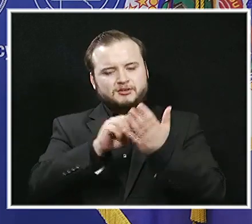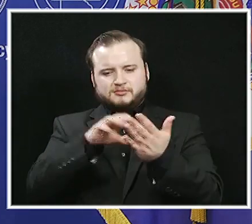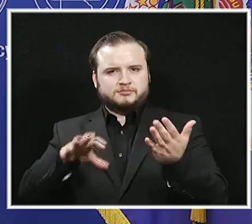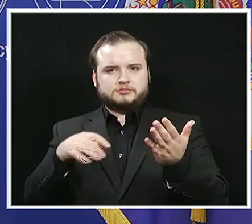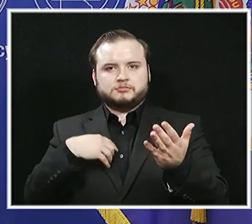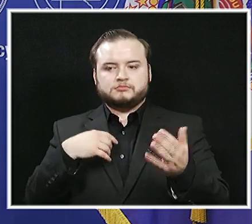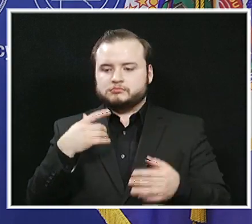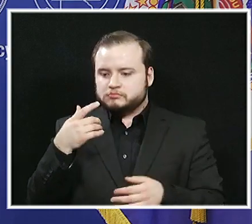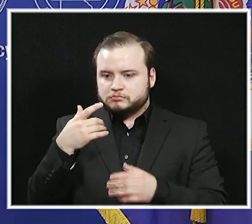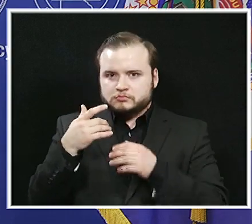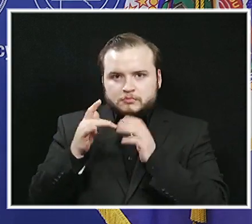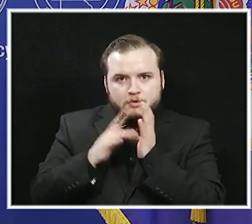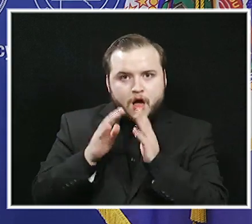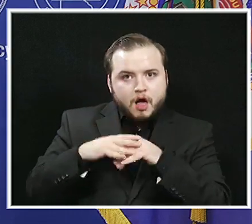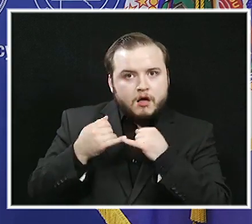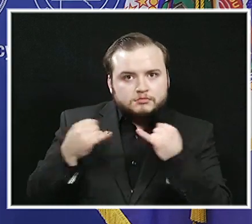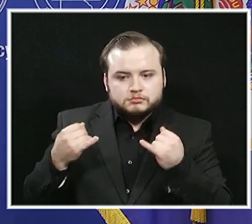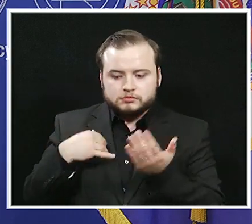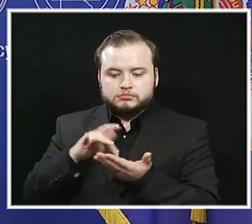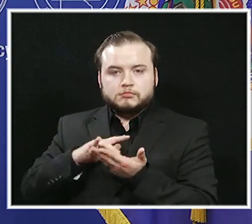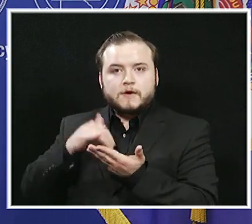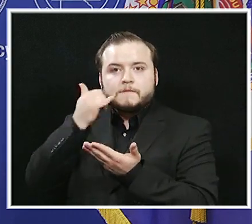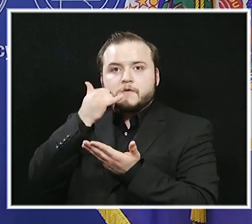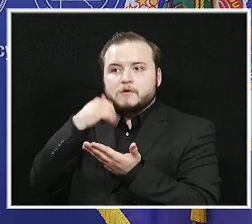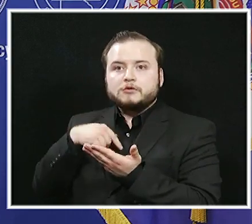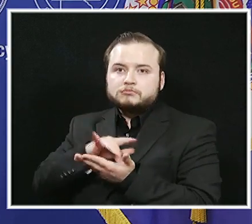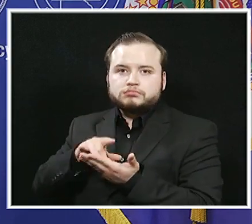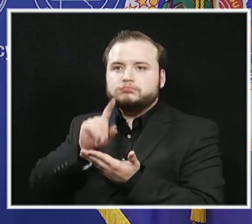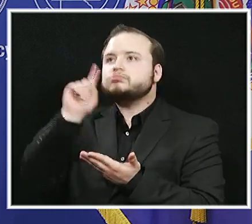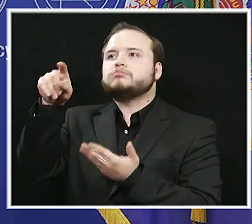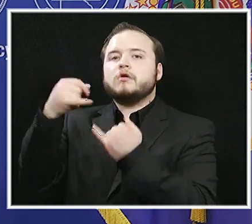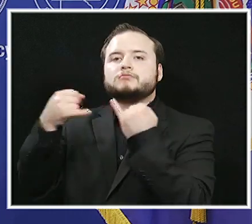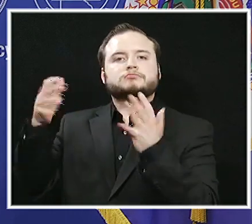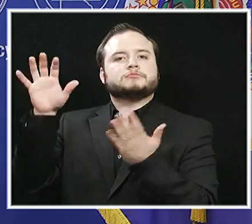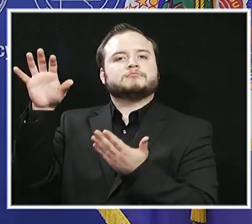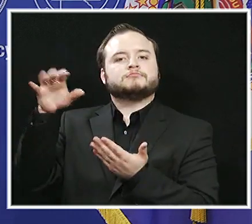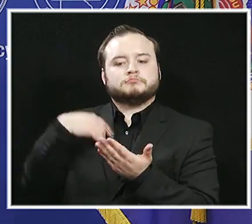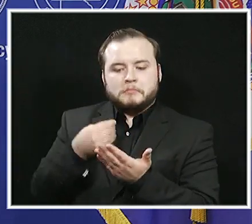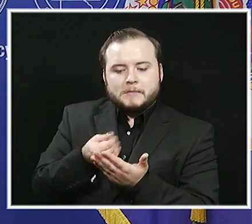ten businesses are using now anyway, really important here too so there's not exchange of cash.